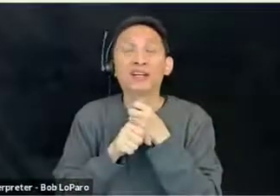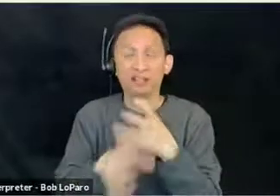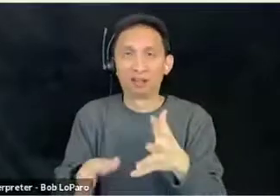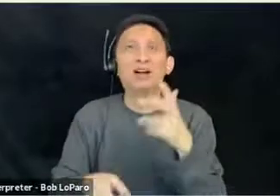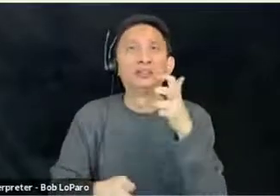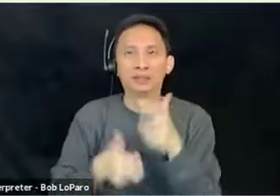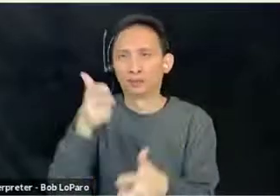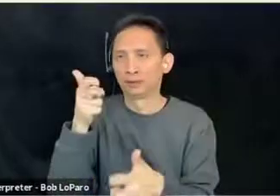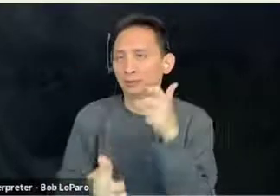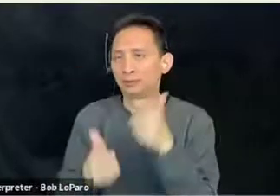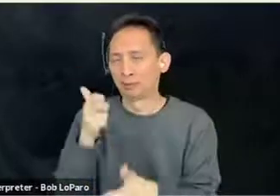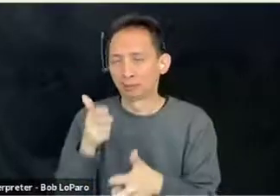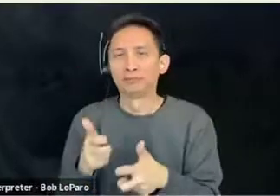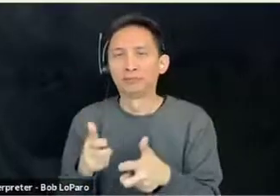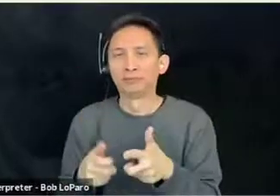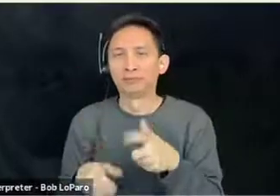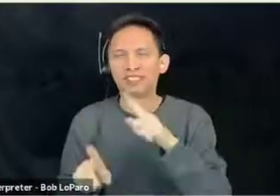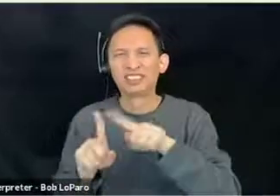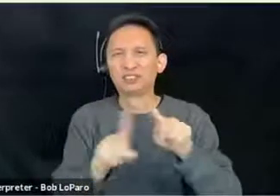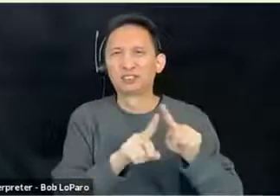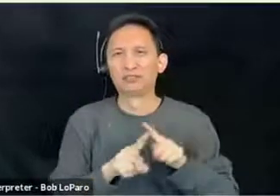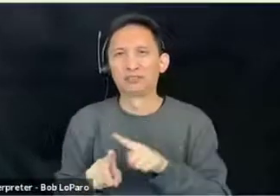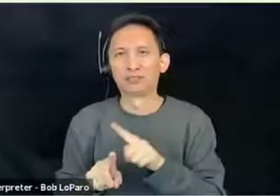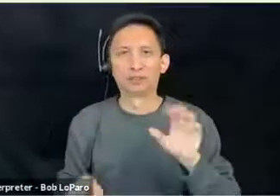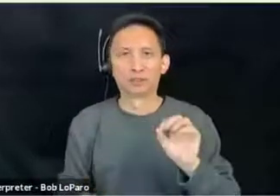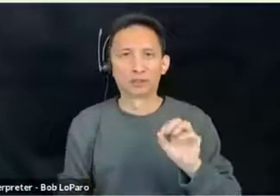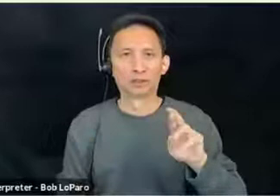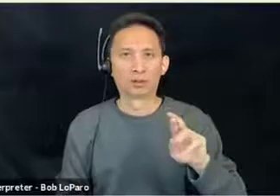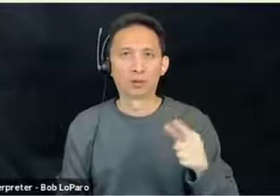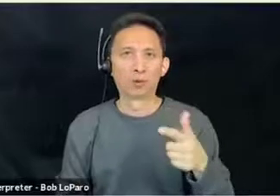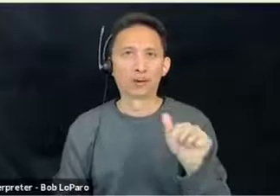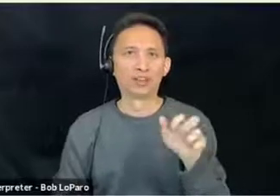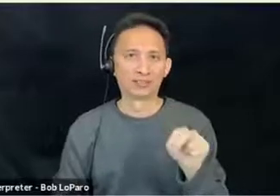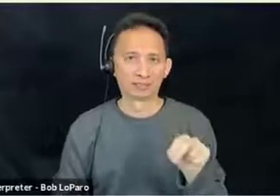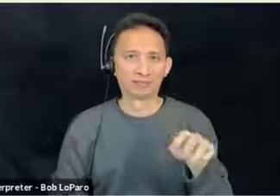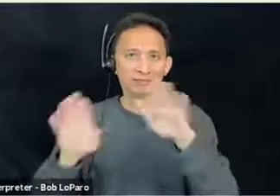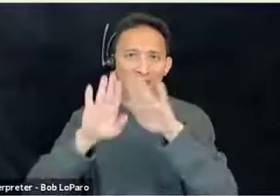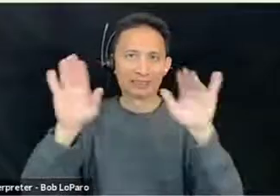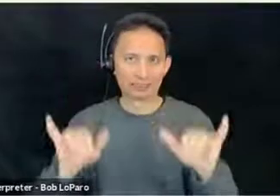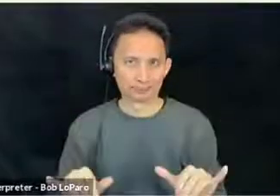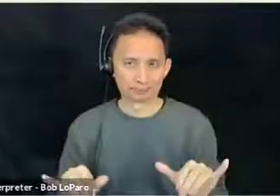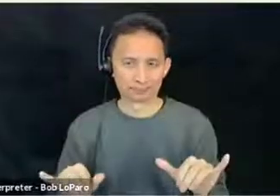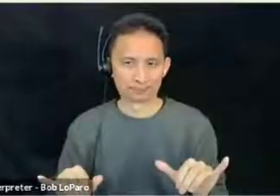and the impacts that we're gonna talk about here in a few minutes. Next slide, Katie.